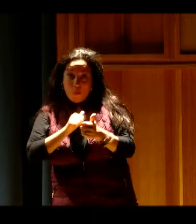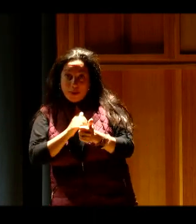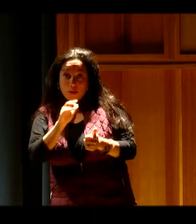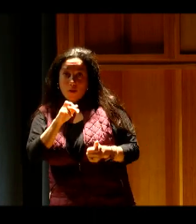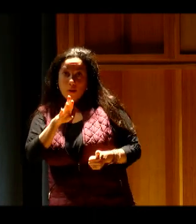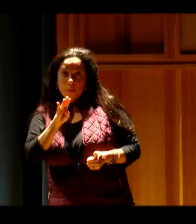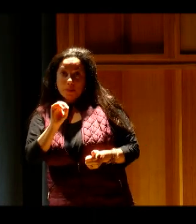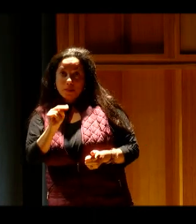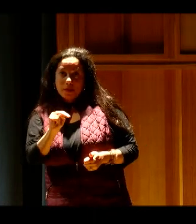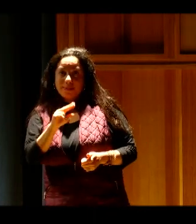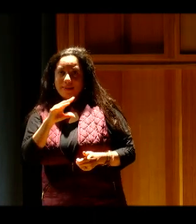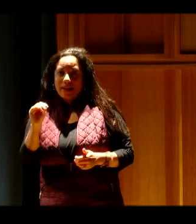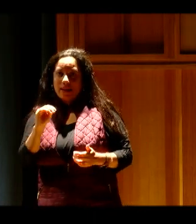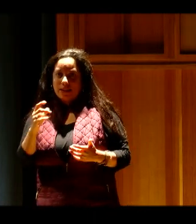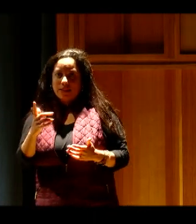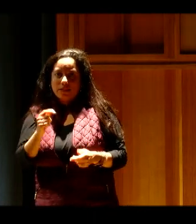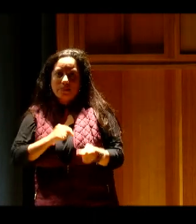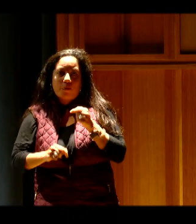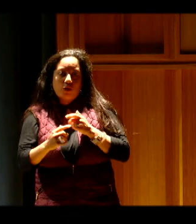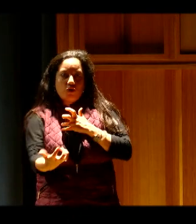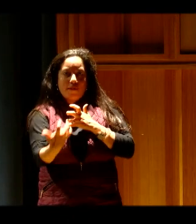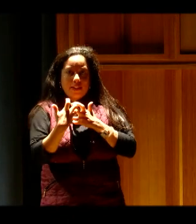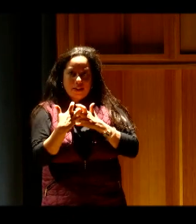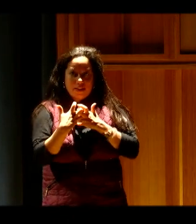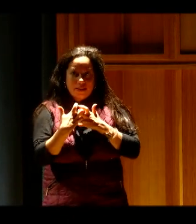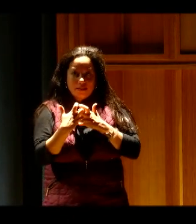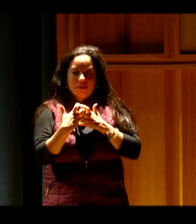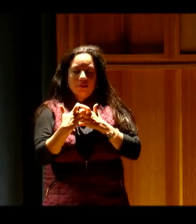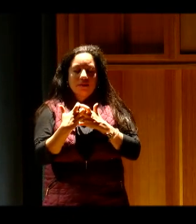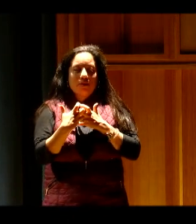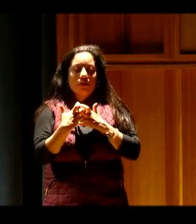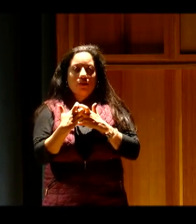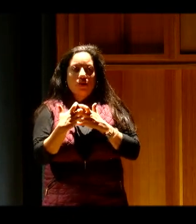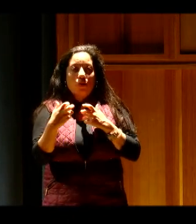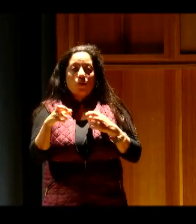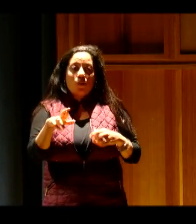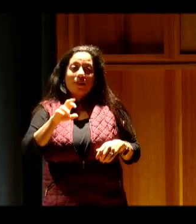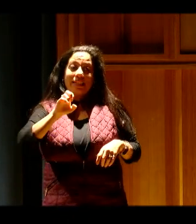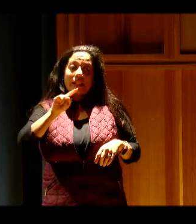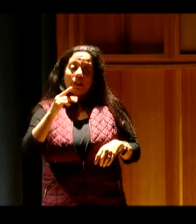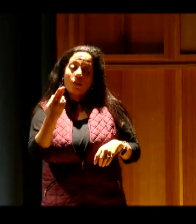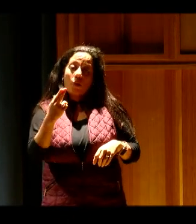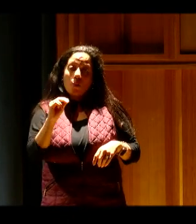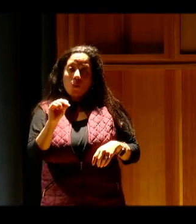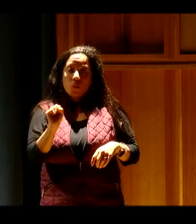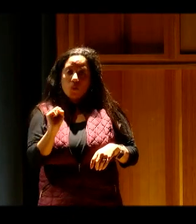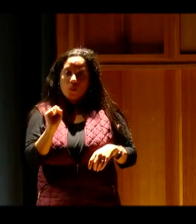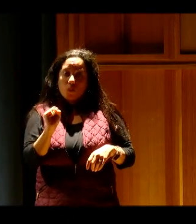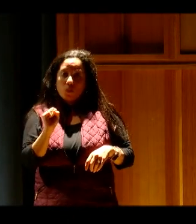and retrofitting that Carl talked about to the ethos of living in planetary